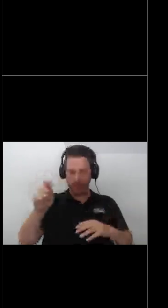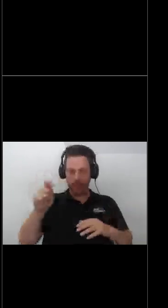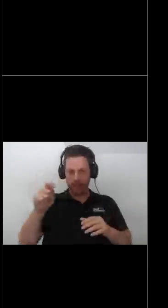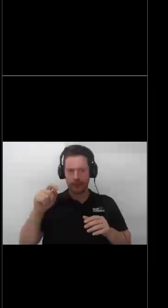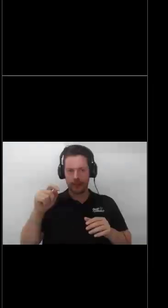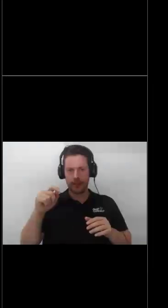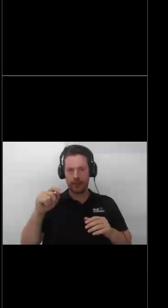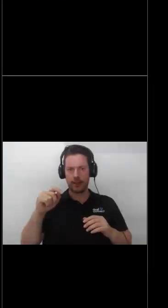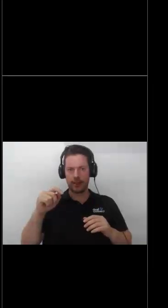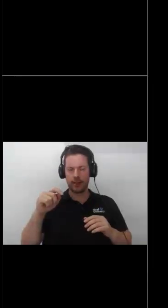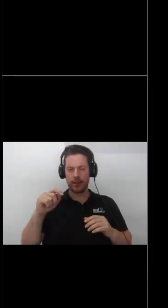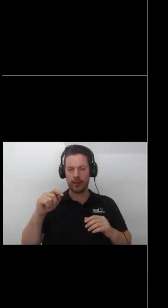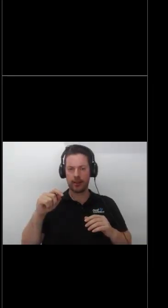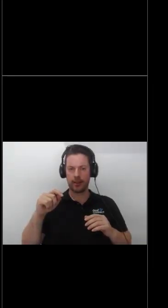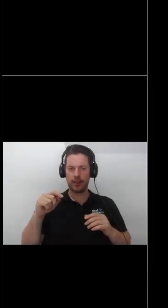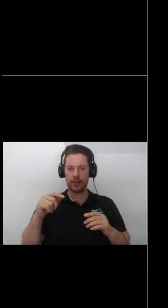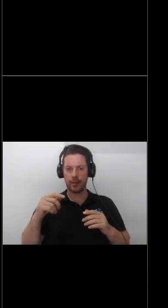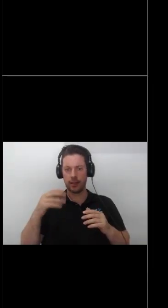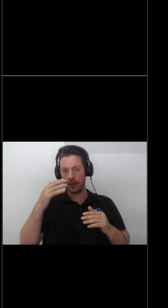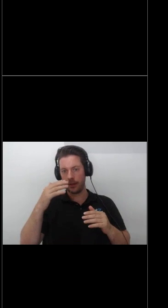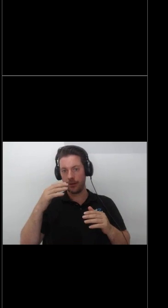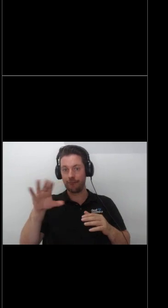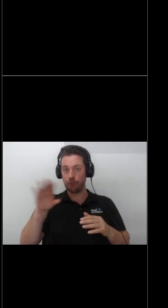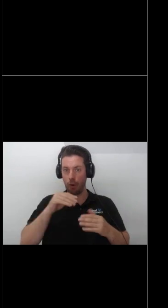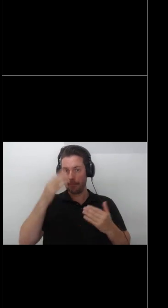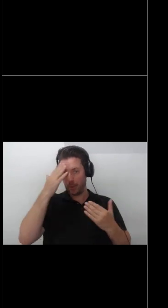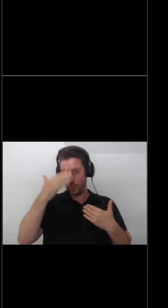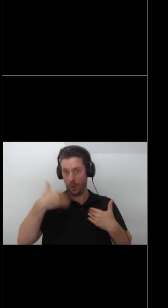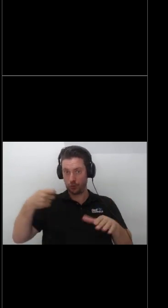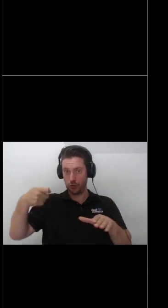the legal aid can provide representation.